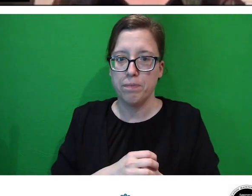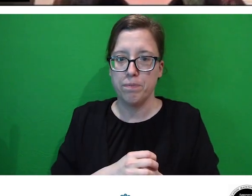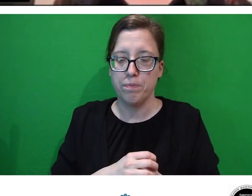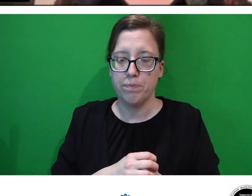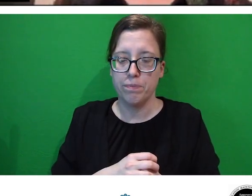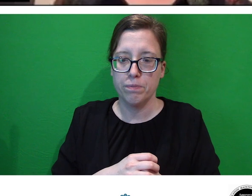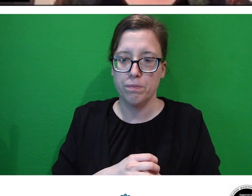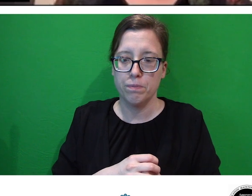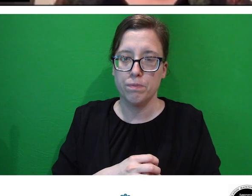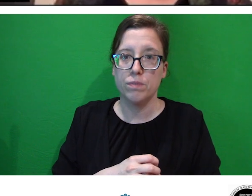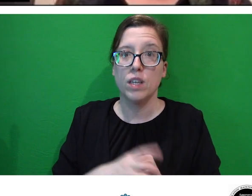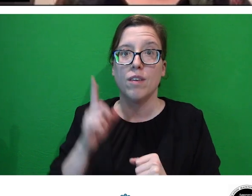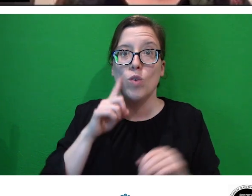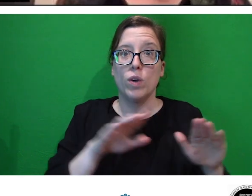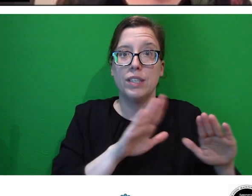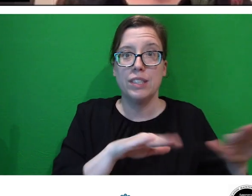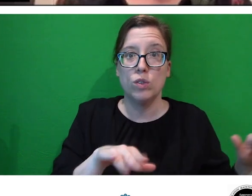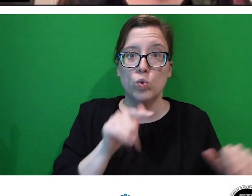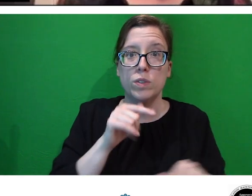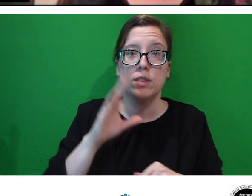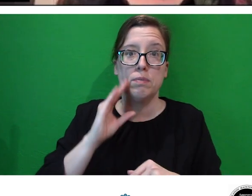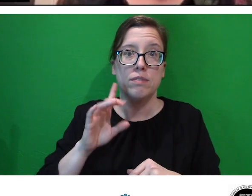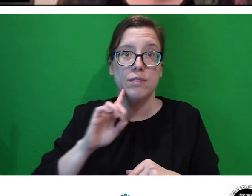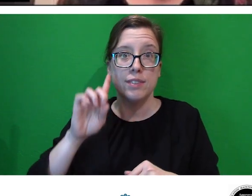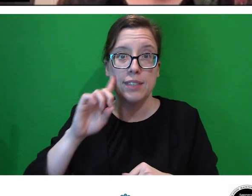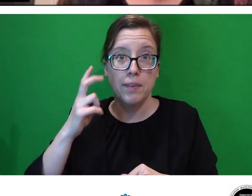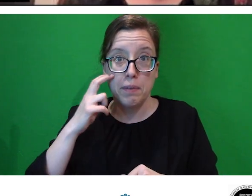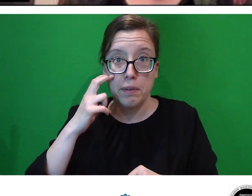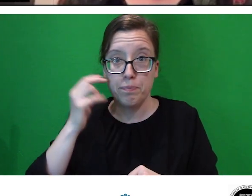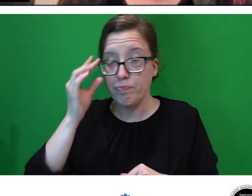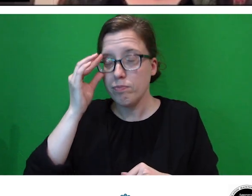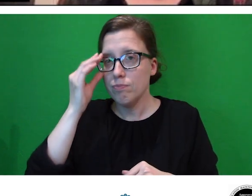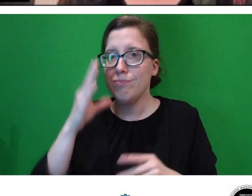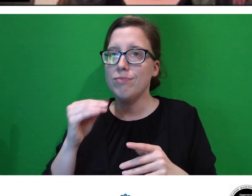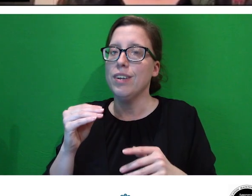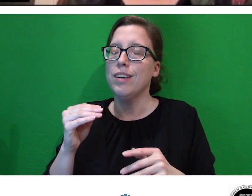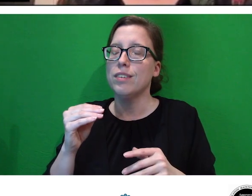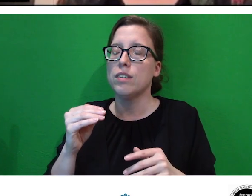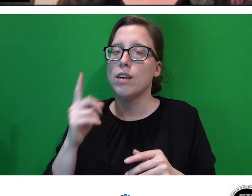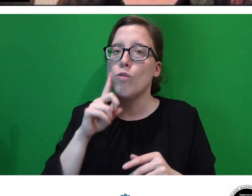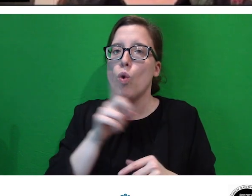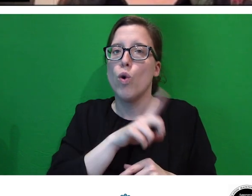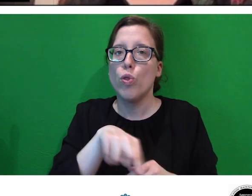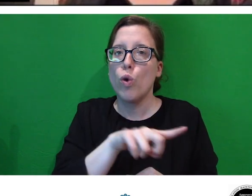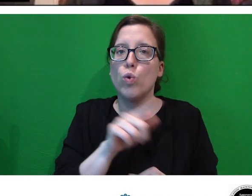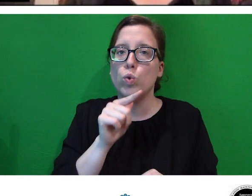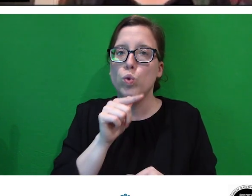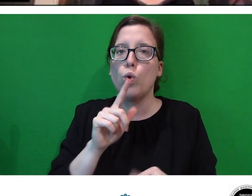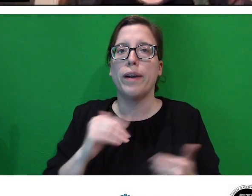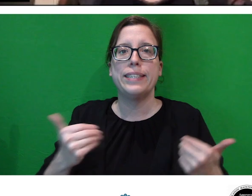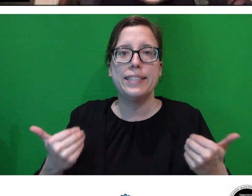that stuff out to know how to teach and help a kid learn effectively.